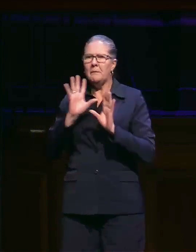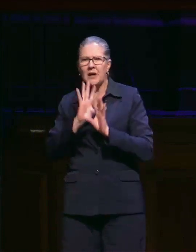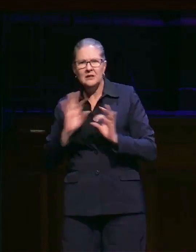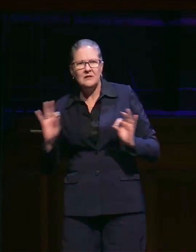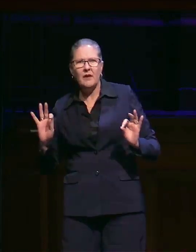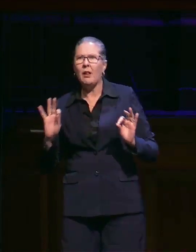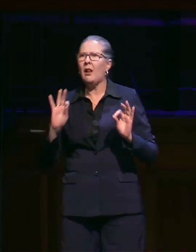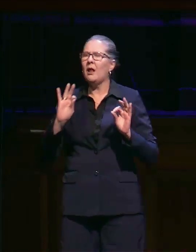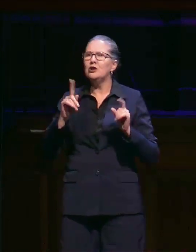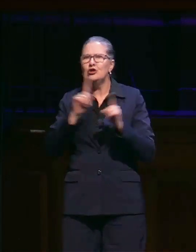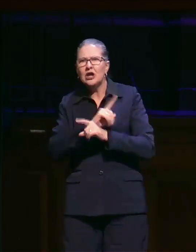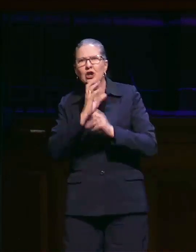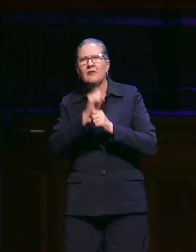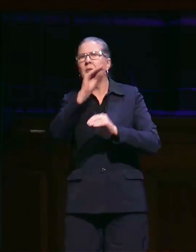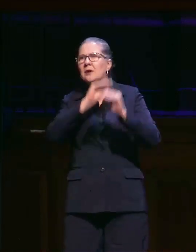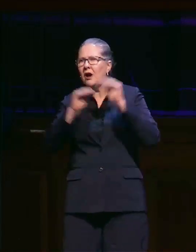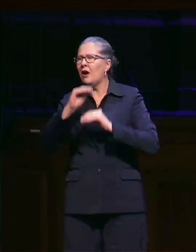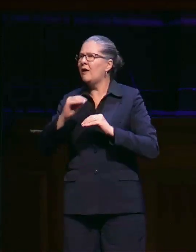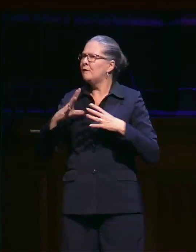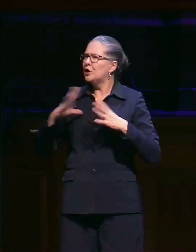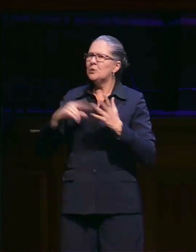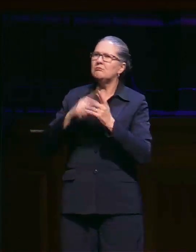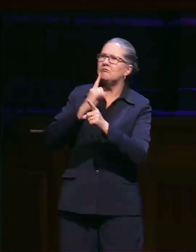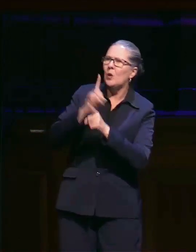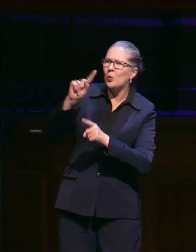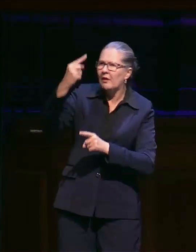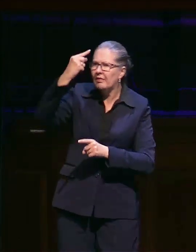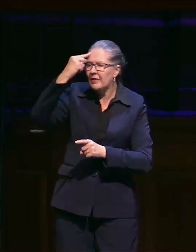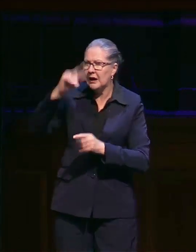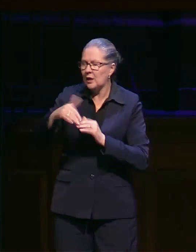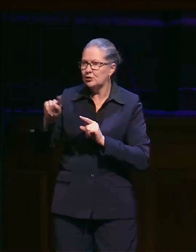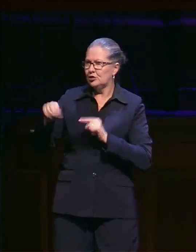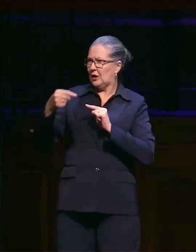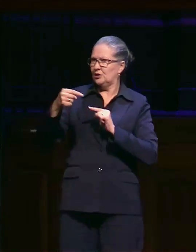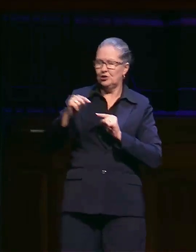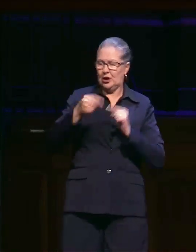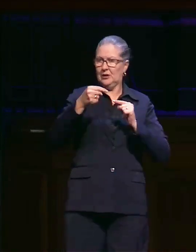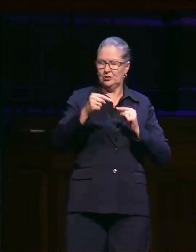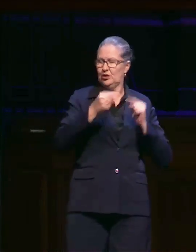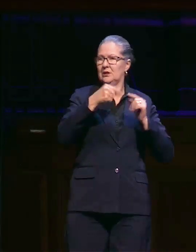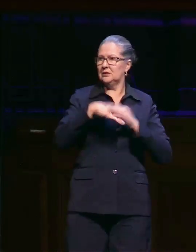power freedom of expression are being challenged in you in explicit ways these